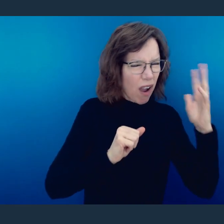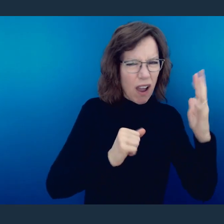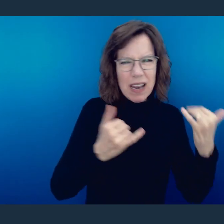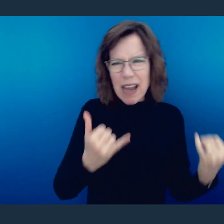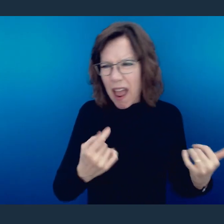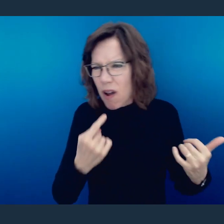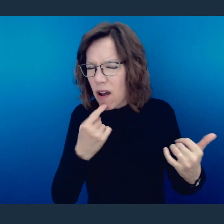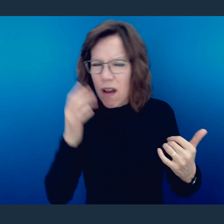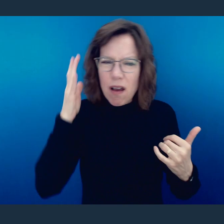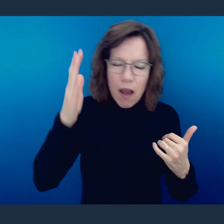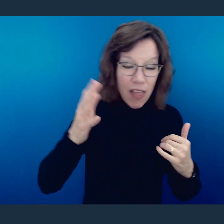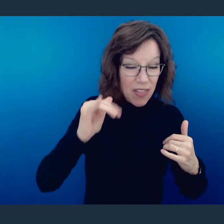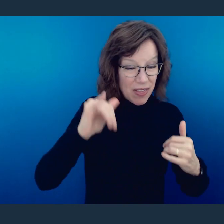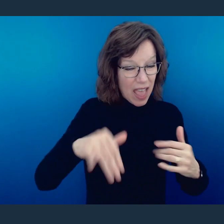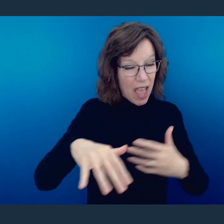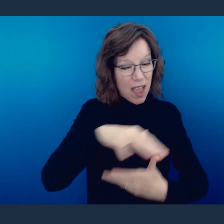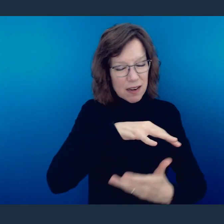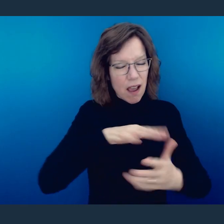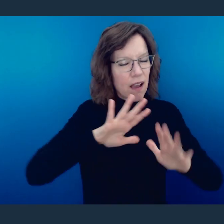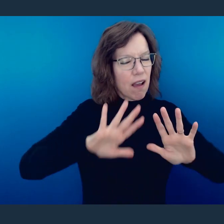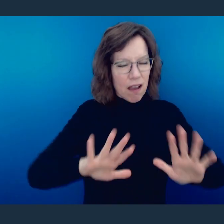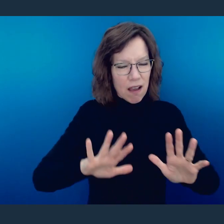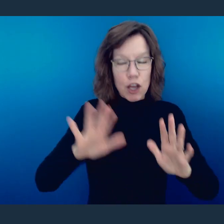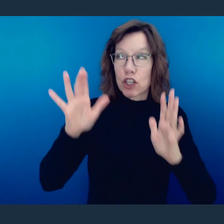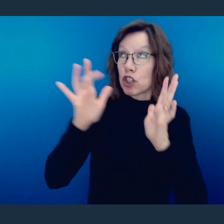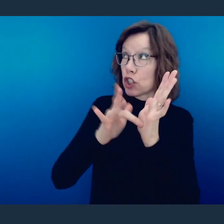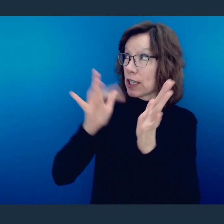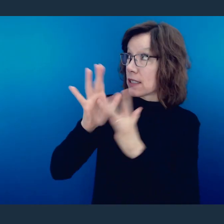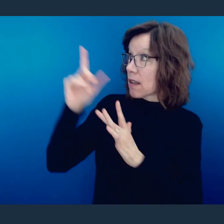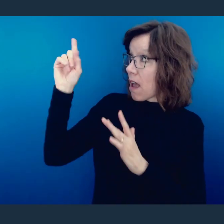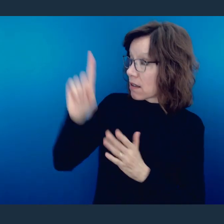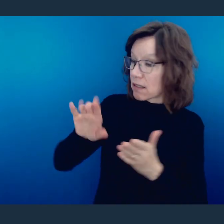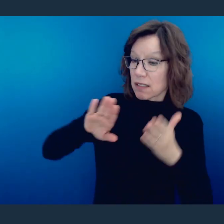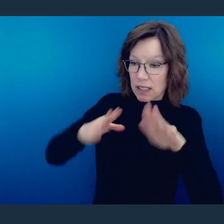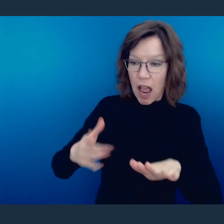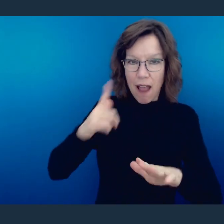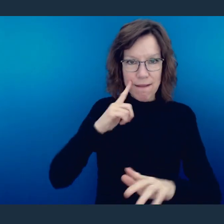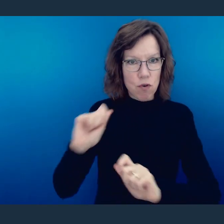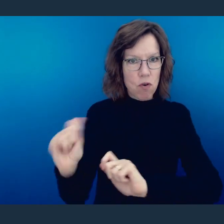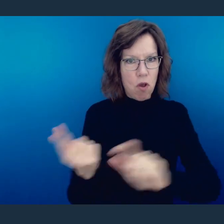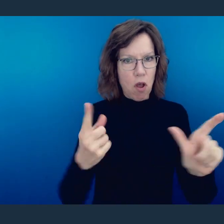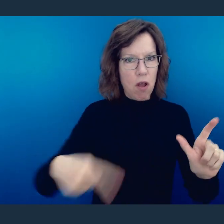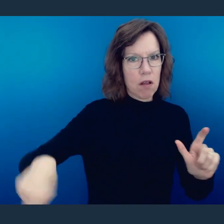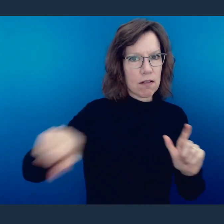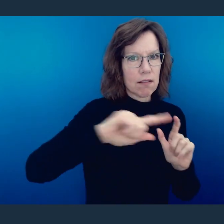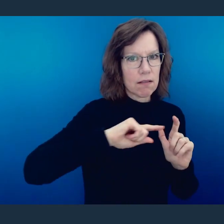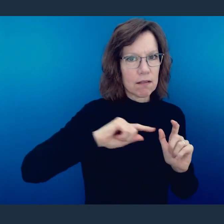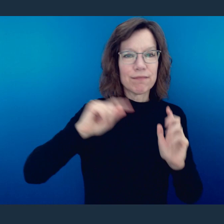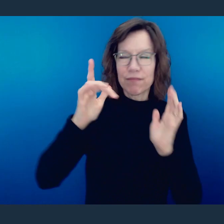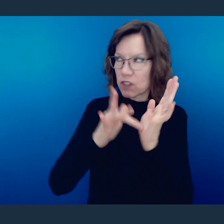was and what is and what will be, understand that Jesus died for all of us and He has a